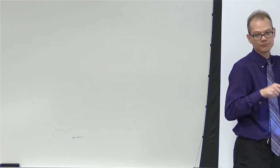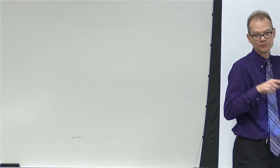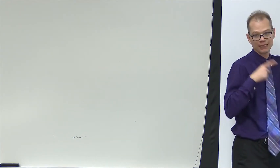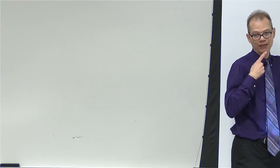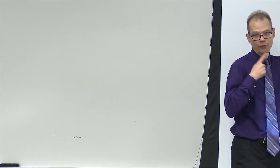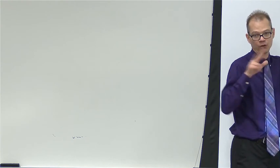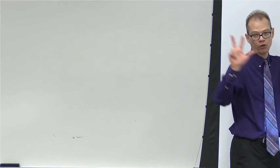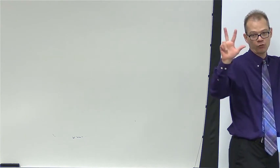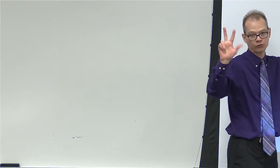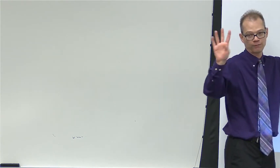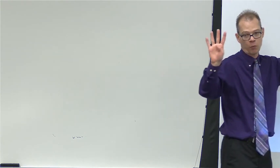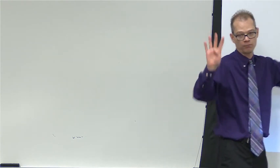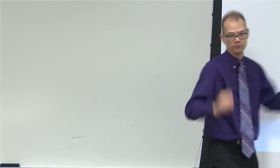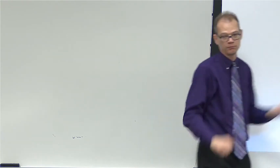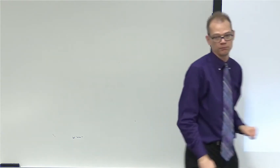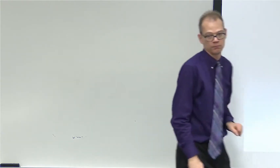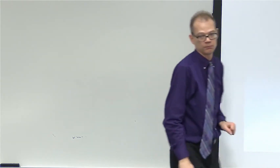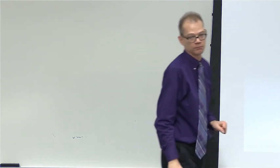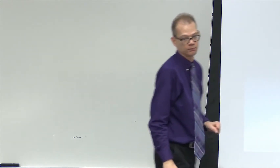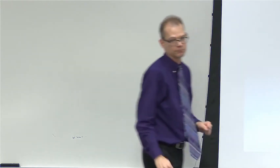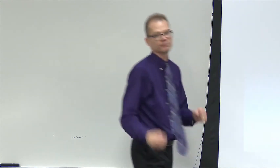and the hearing were 34 average.